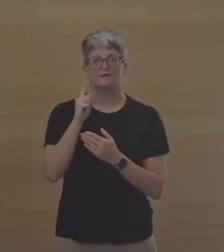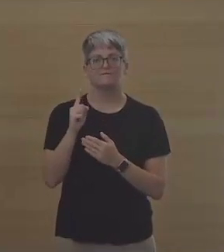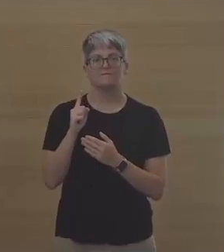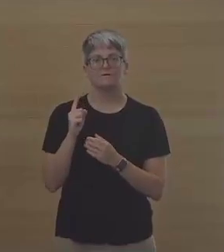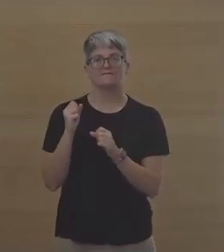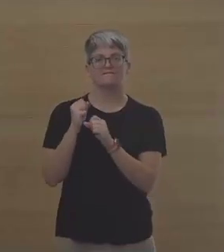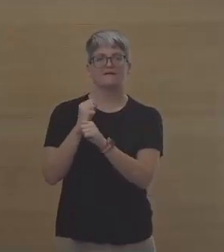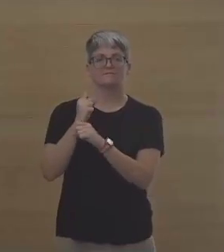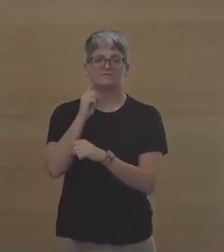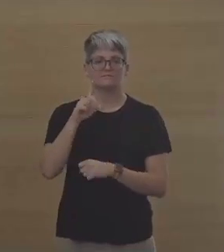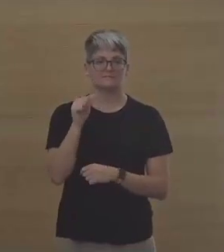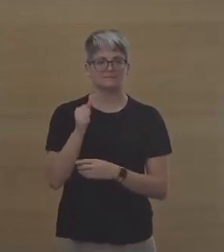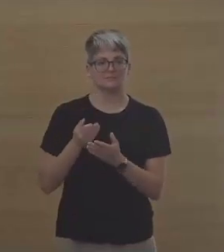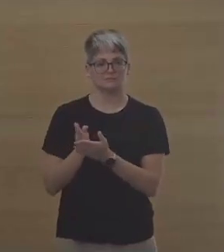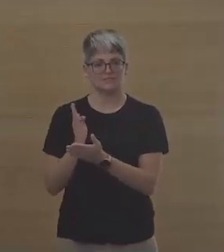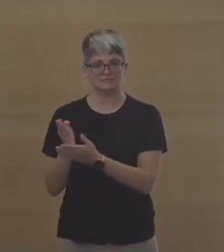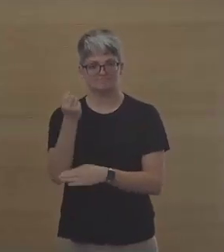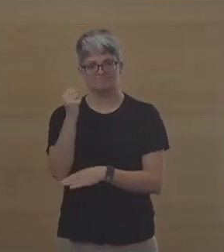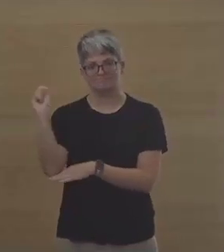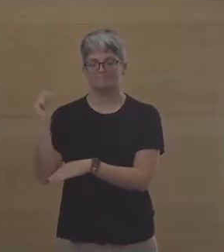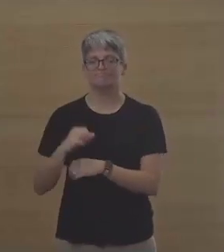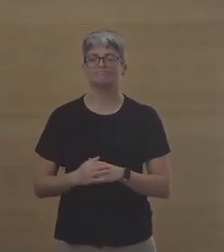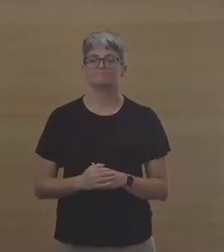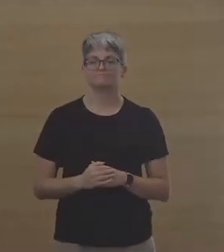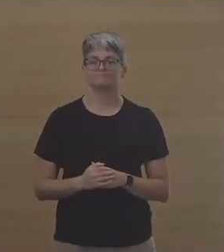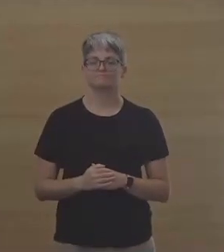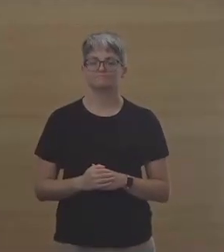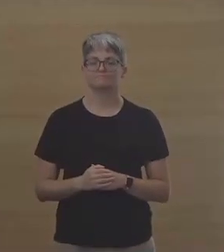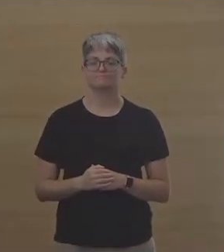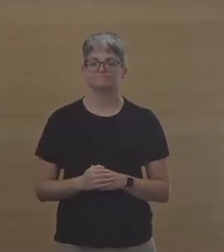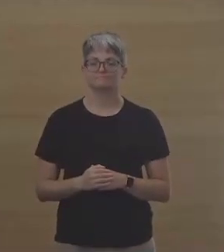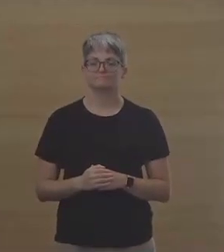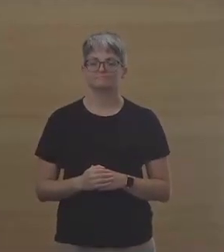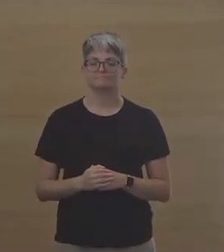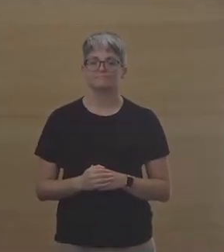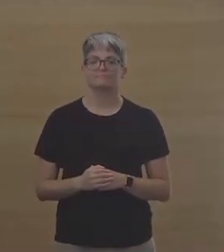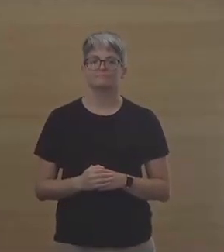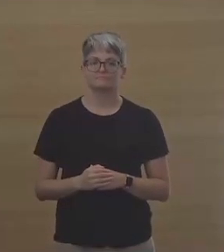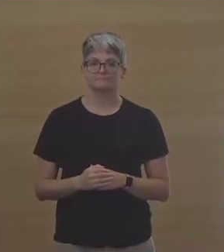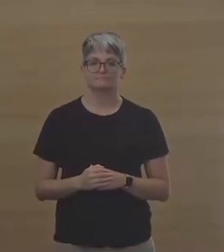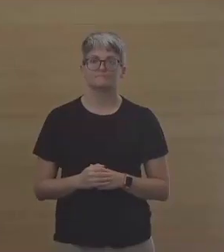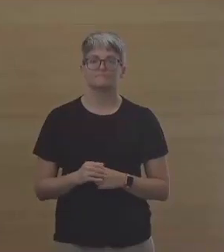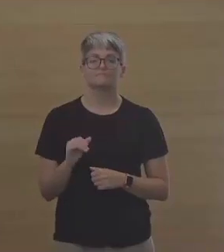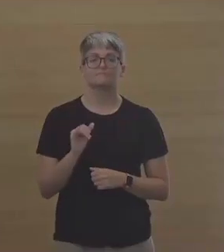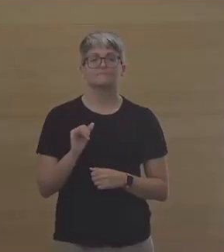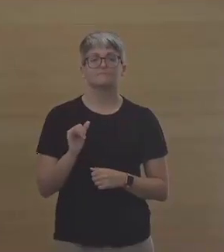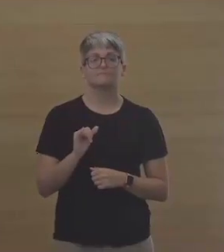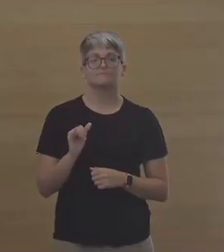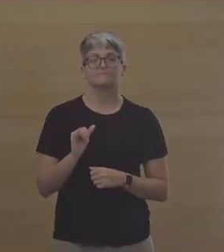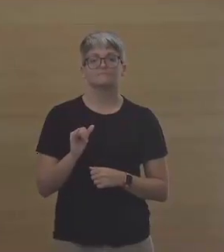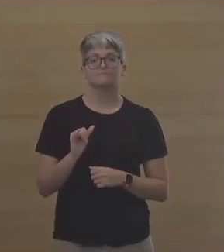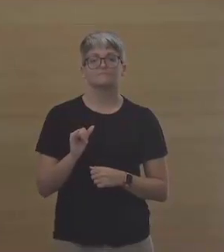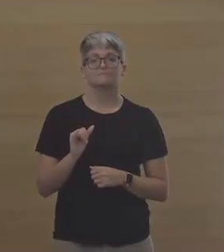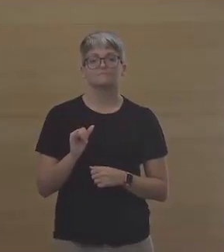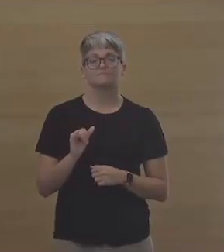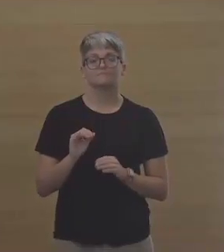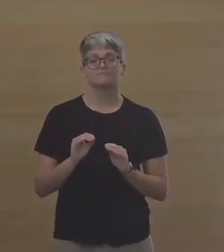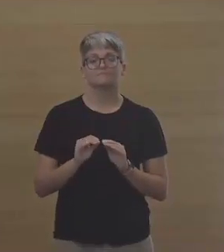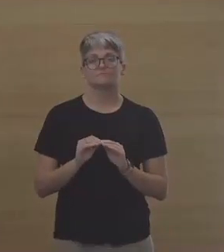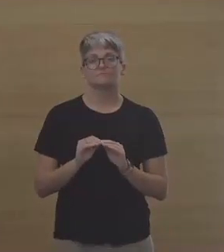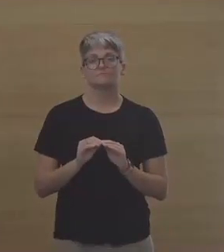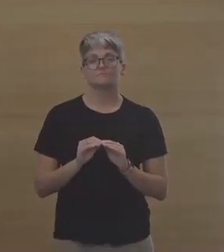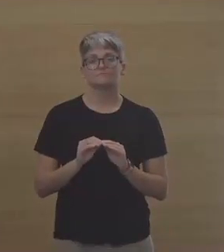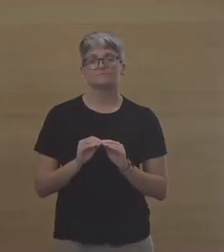as well as Emerging America's curriculum "Reform